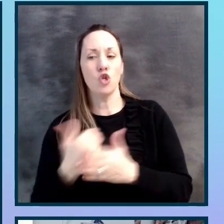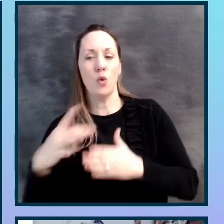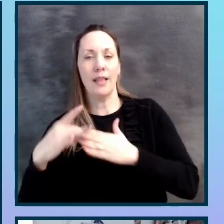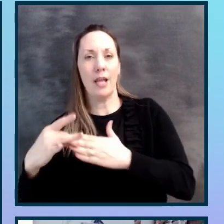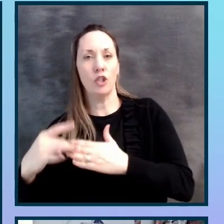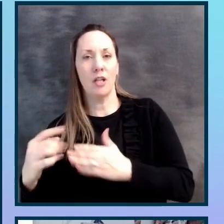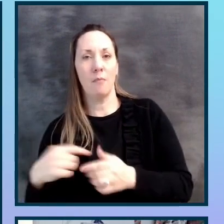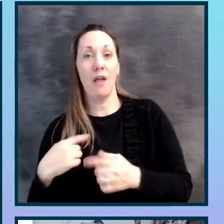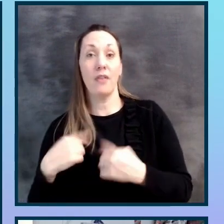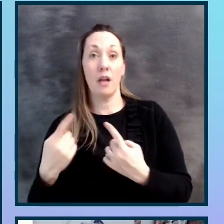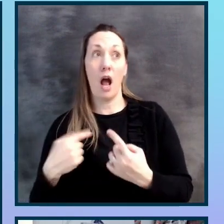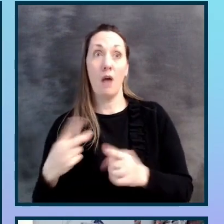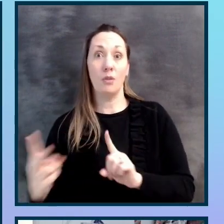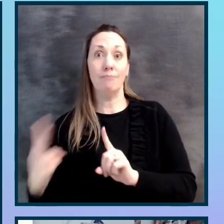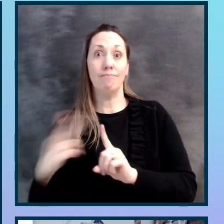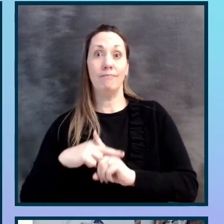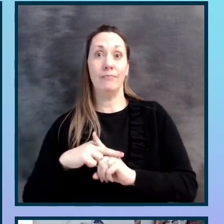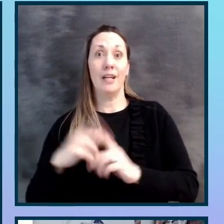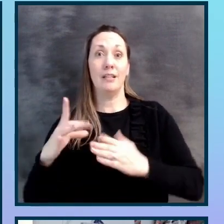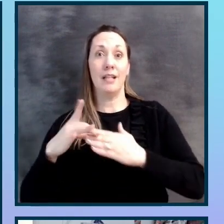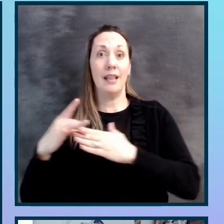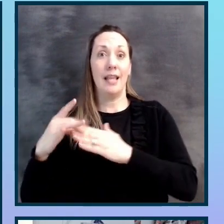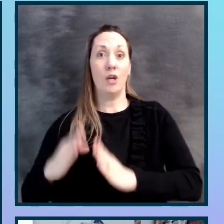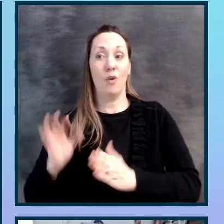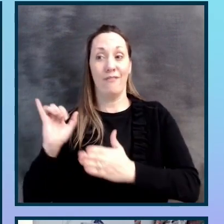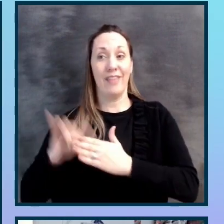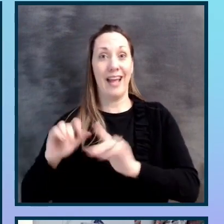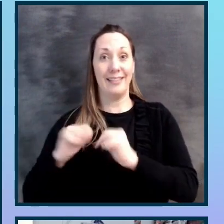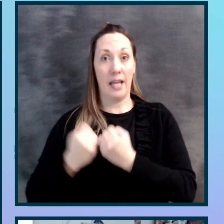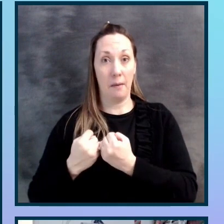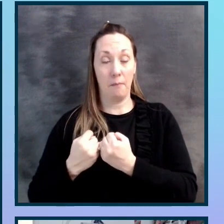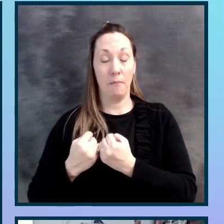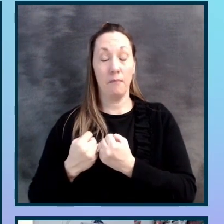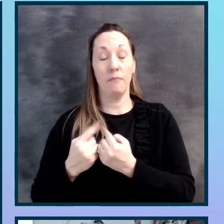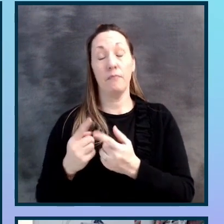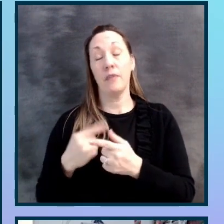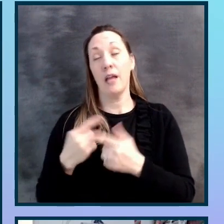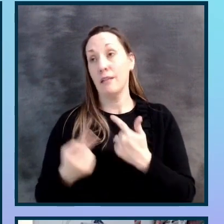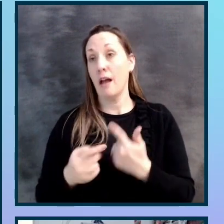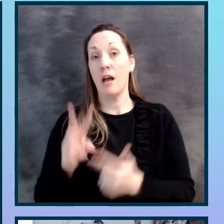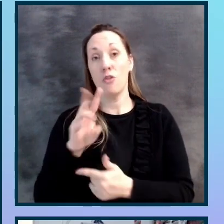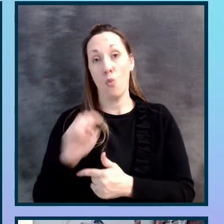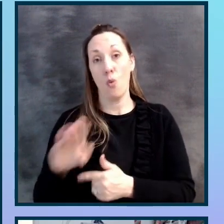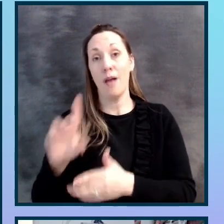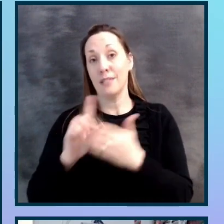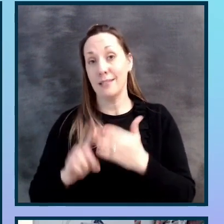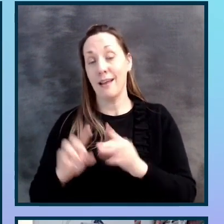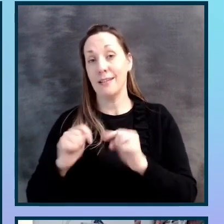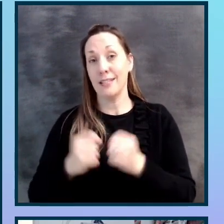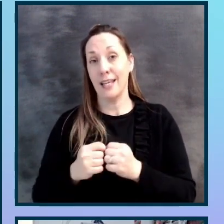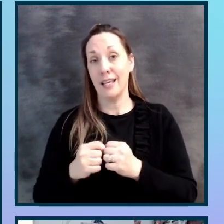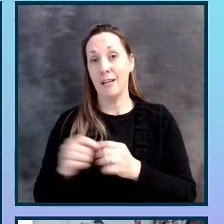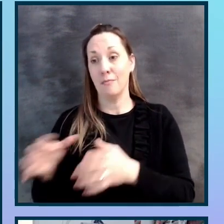to be the leader of that team. Eventually, the Web Design team was moved out of engineering